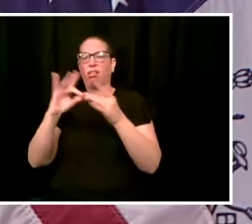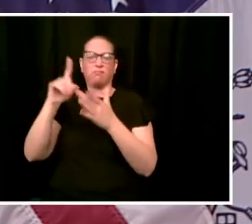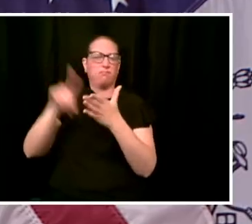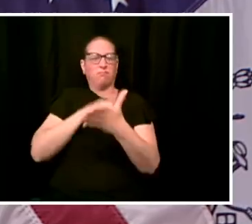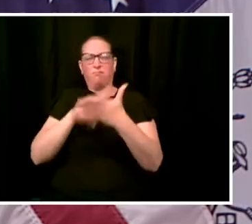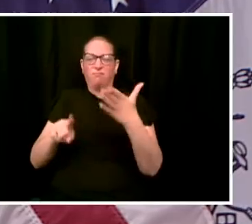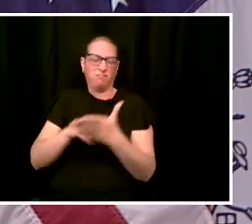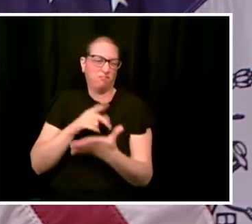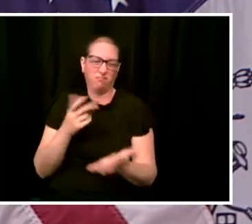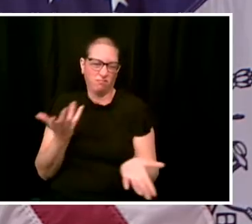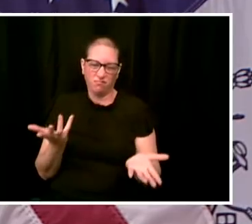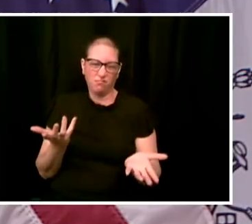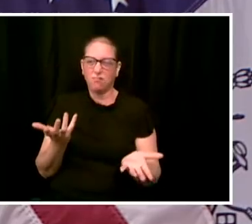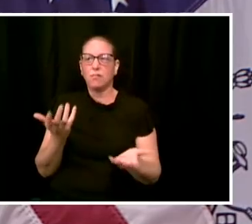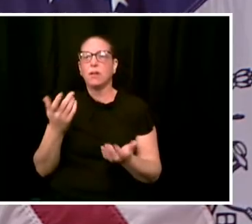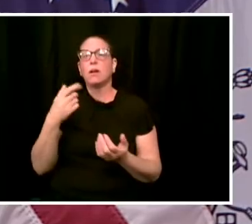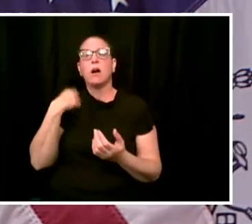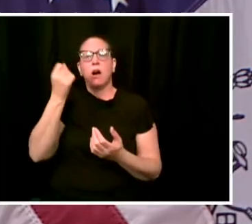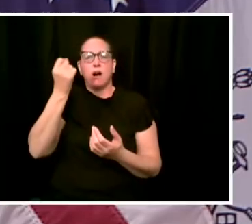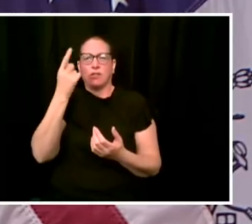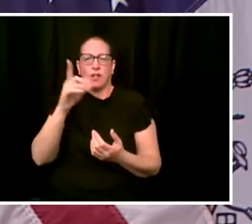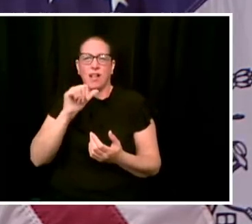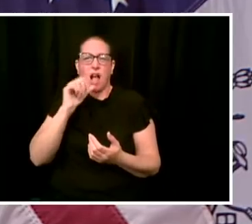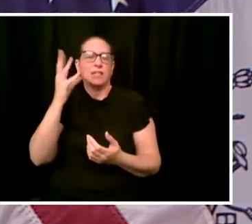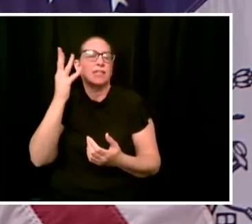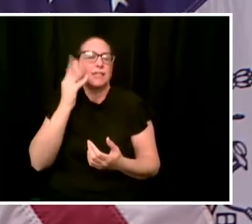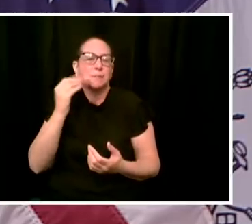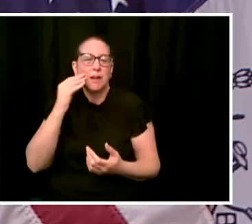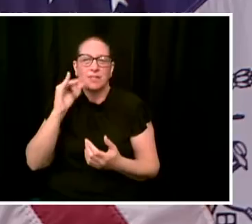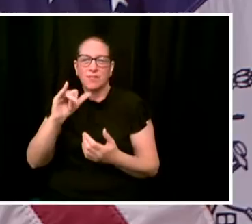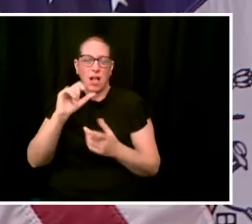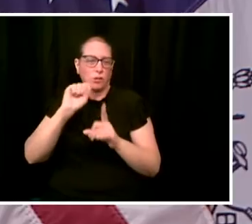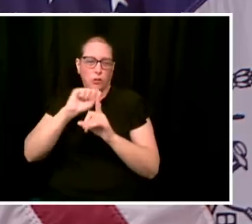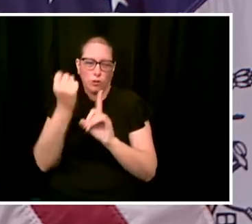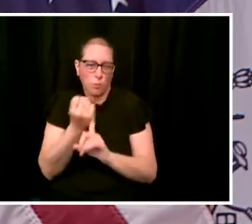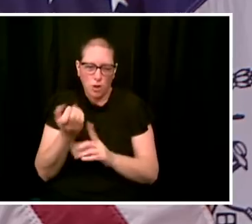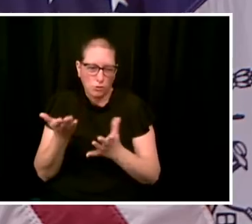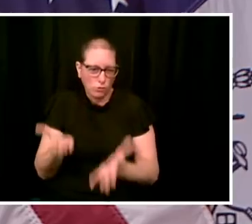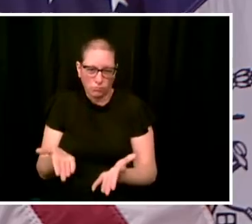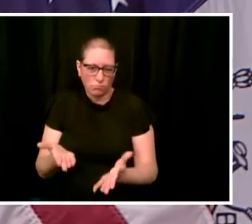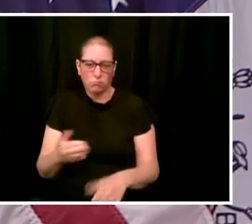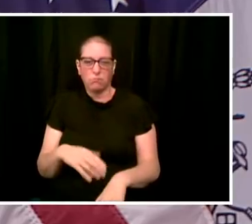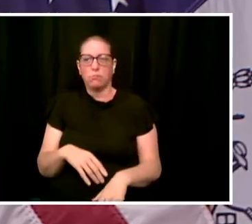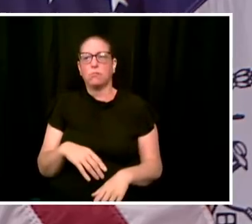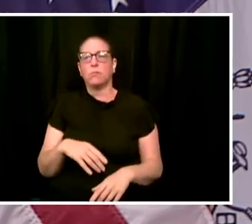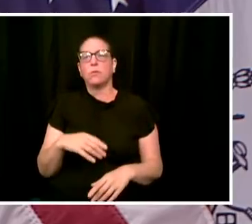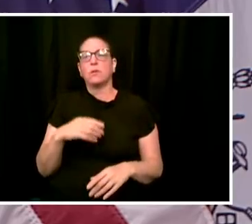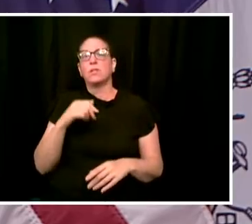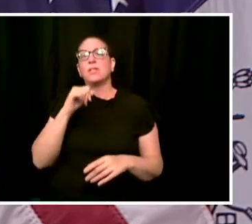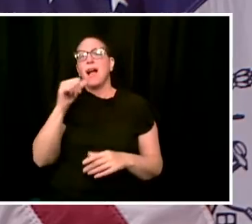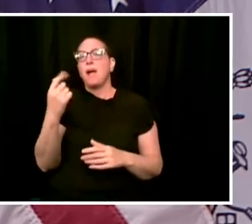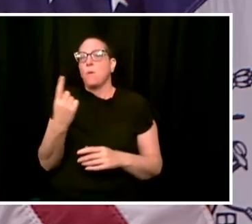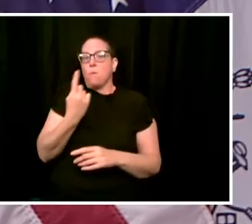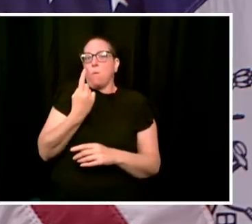CRITICIZING SOMETHING THAT IS UNPRECEDENTED, NO ONE EVER TRIED TO MOUNT A TEST AND